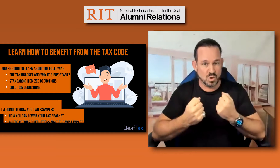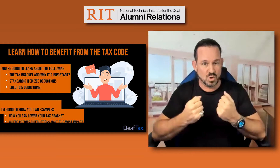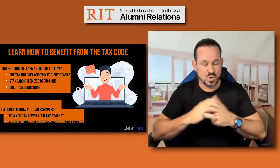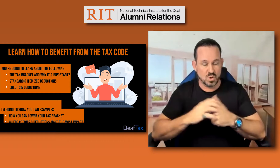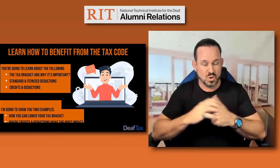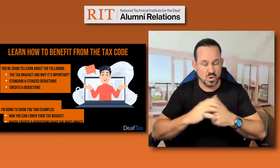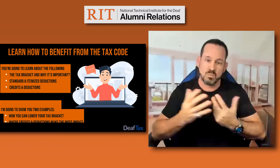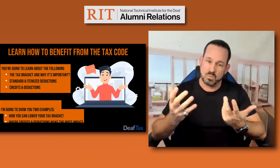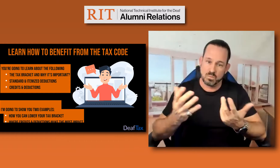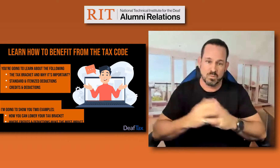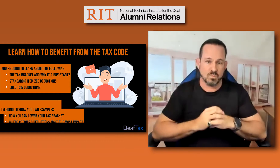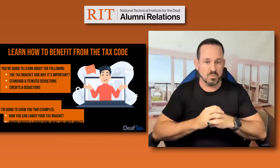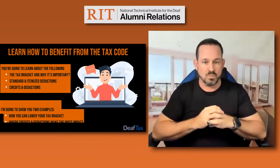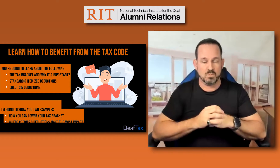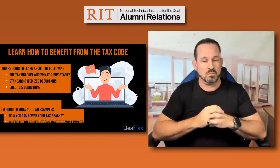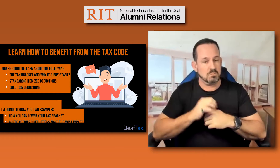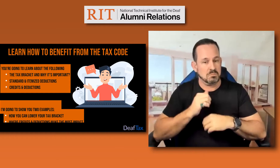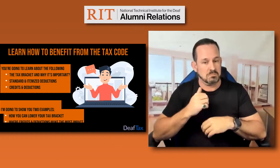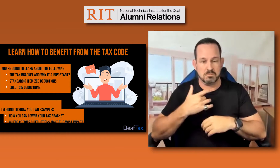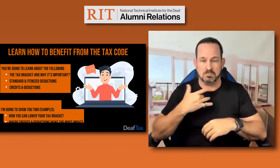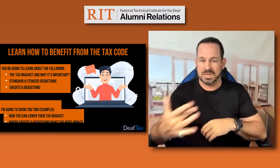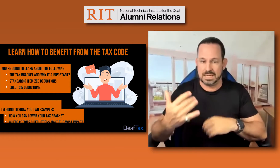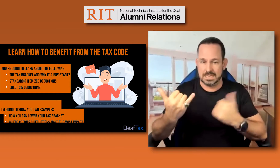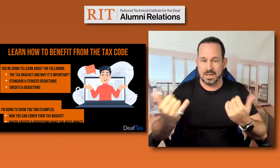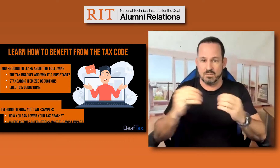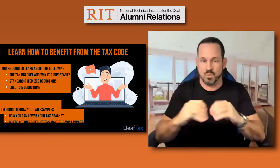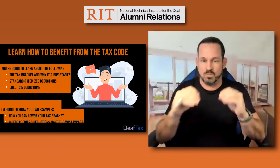but not all of us can fix cars.